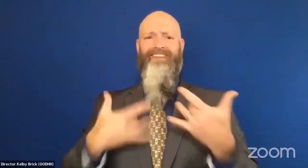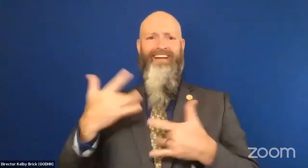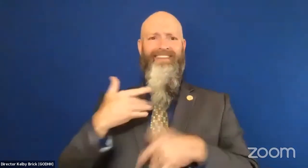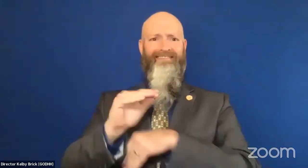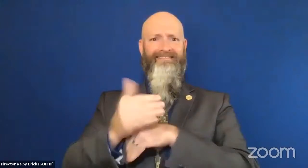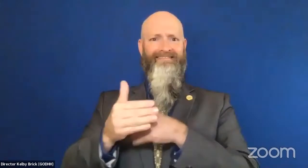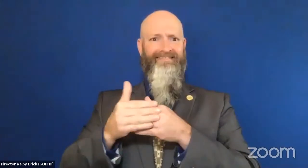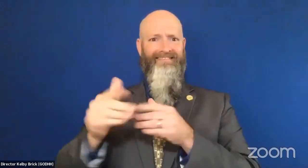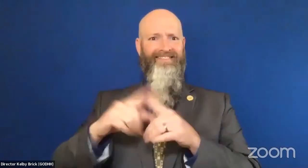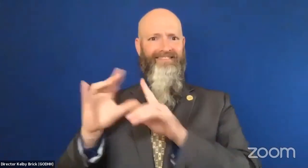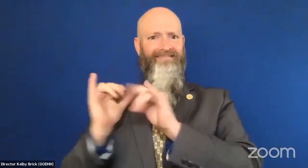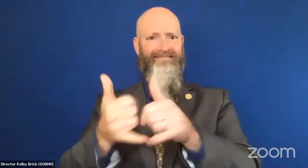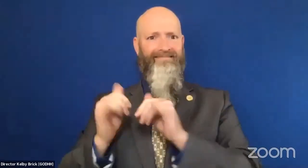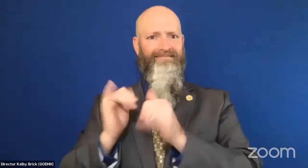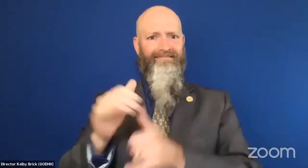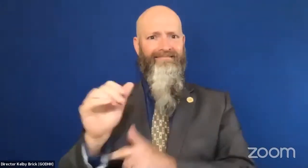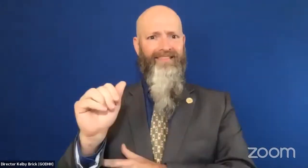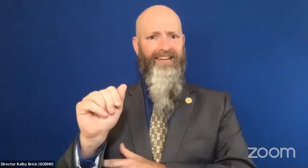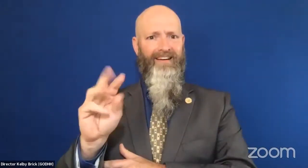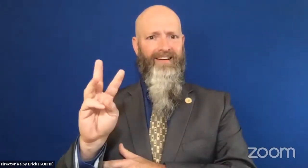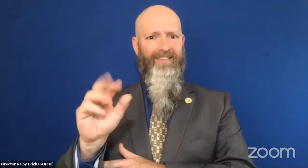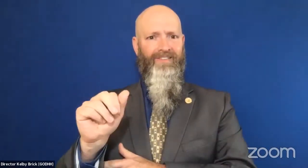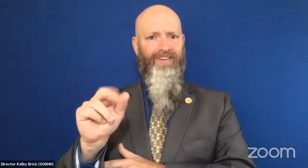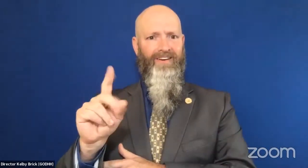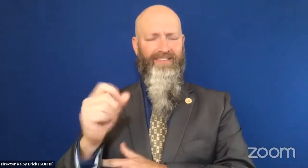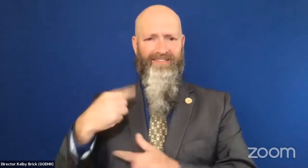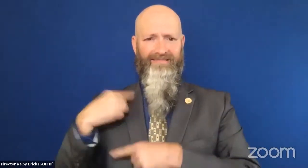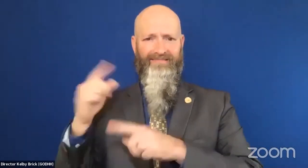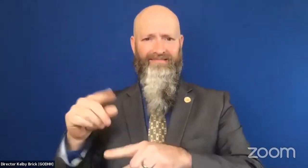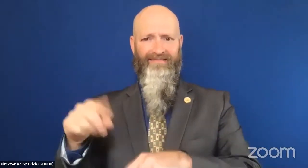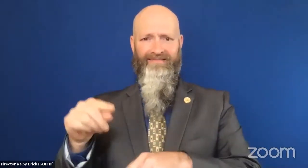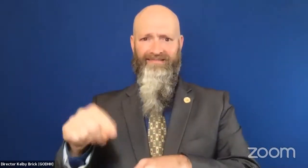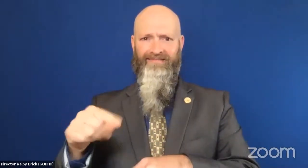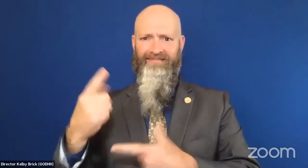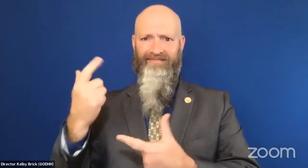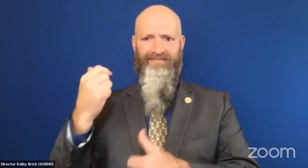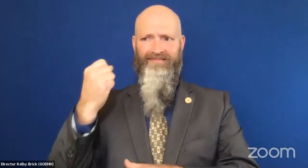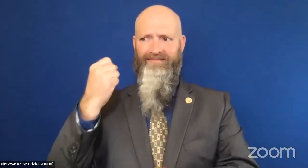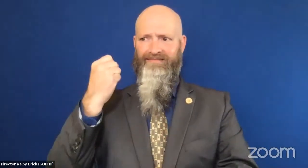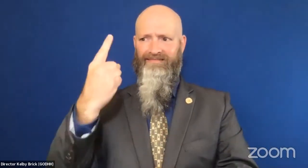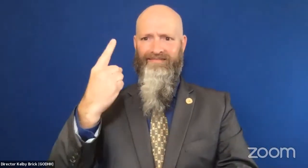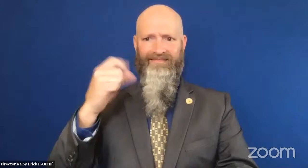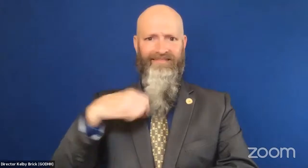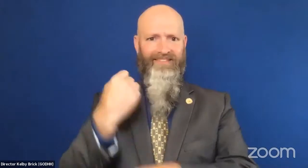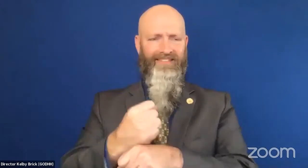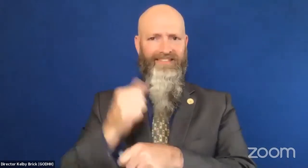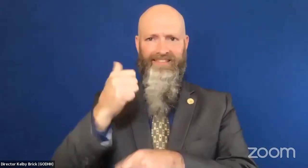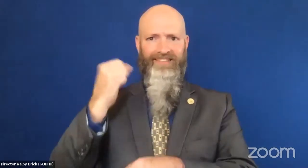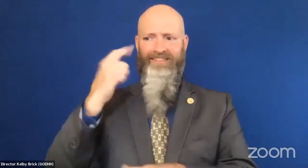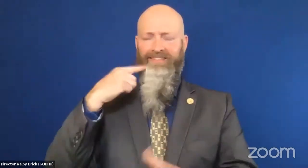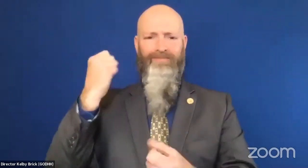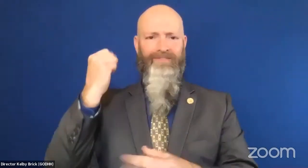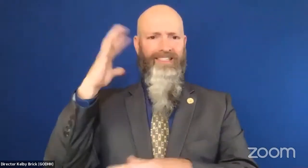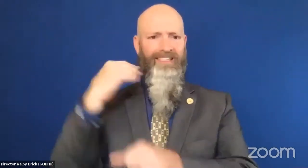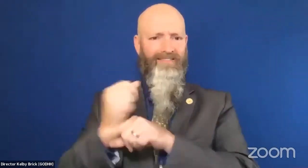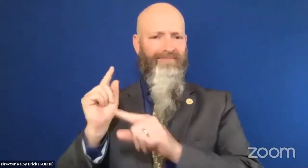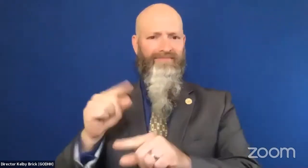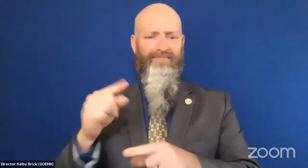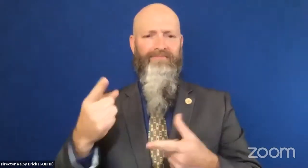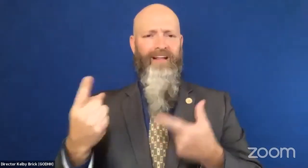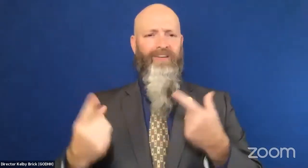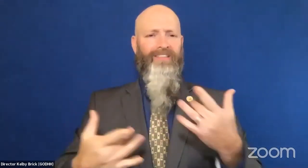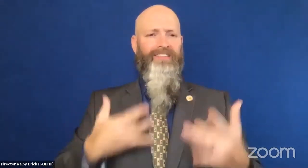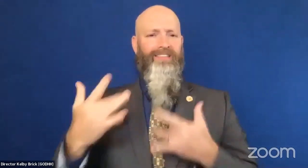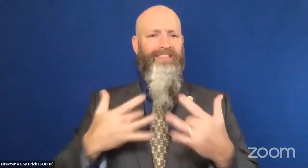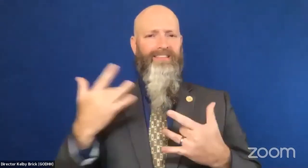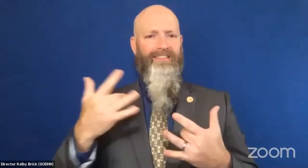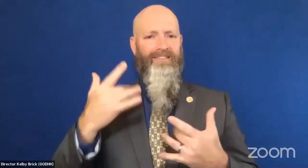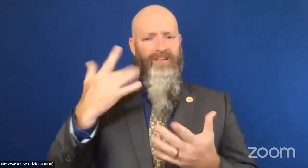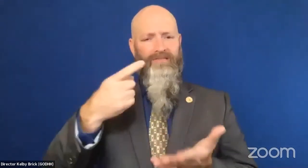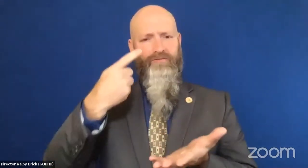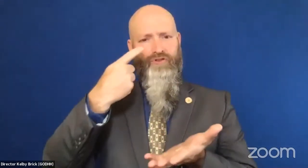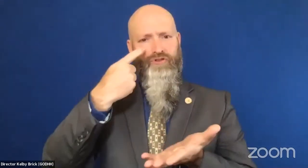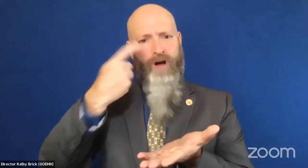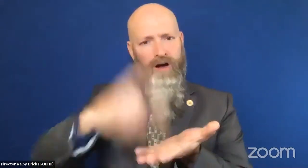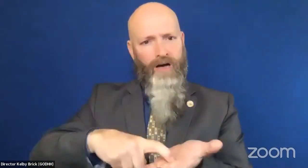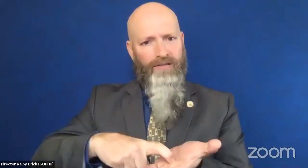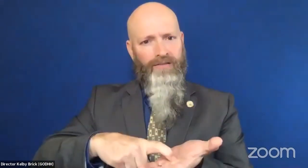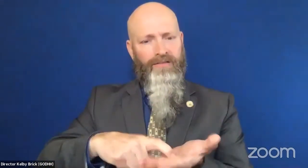on. Again, we hope you enjoy this evening's award ceremony. For several year, this is